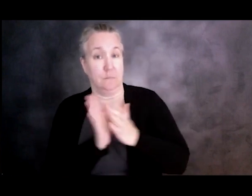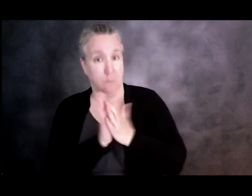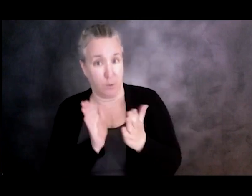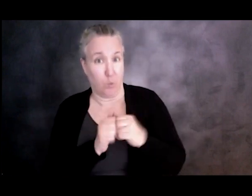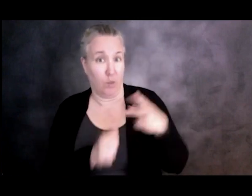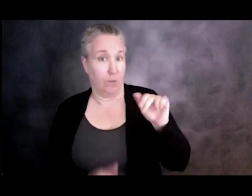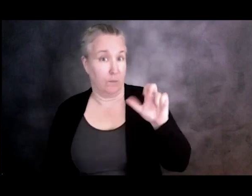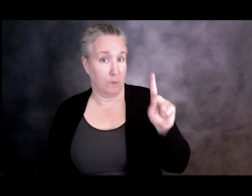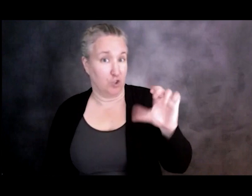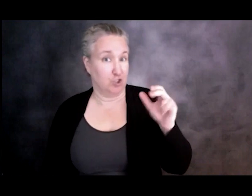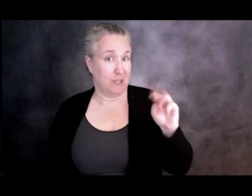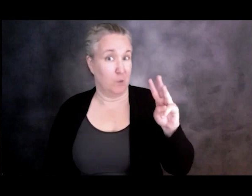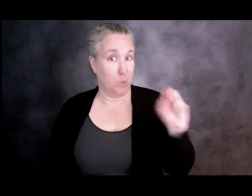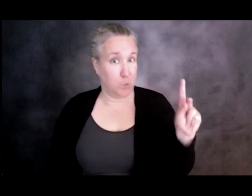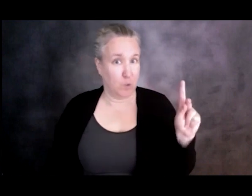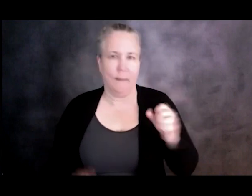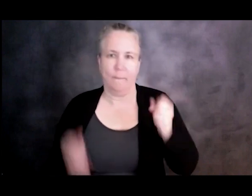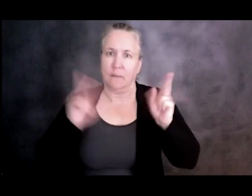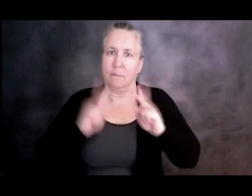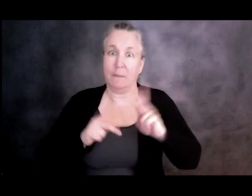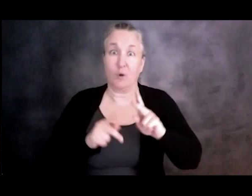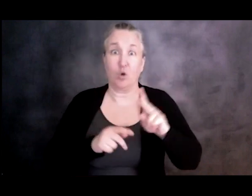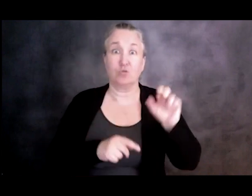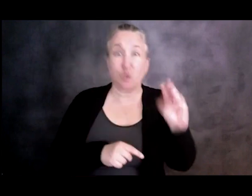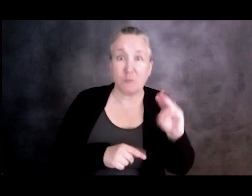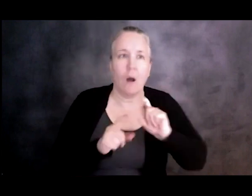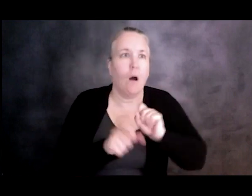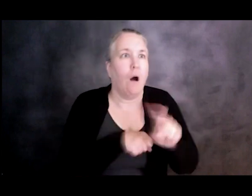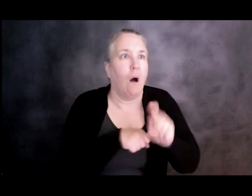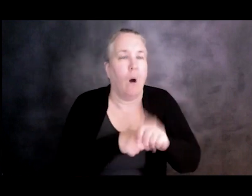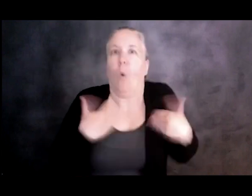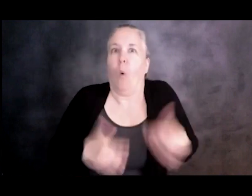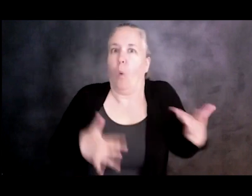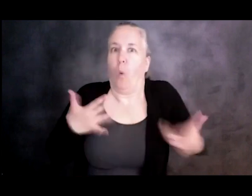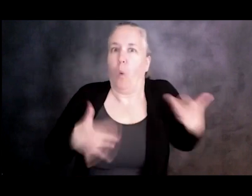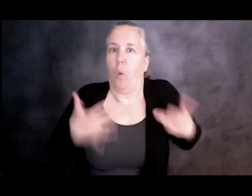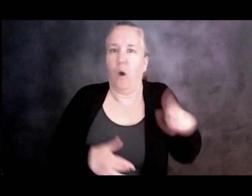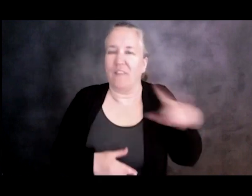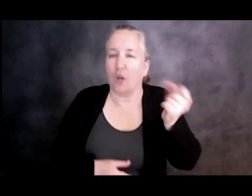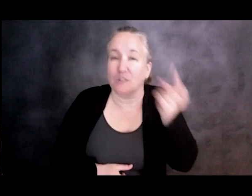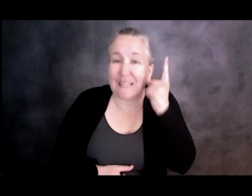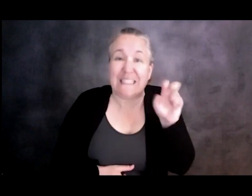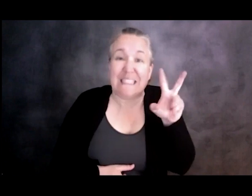there was a lot of social media reaction. People were very excited because, I think, obviously, they understand that even a bad TV series-- and I'm not